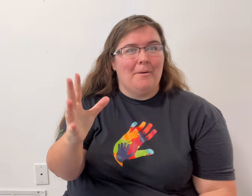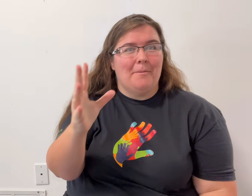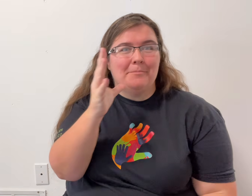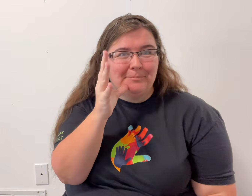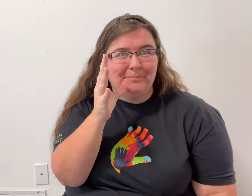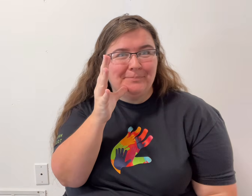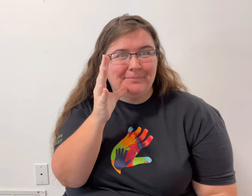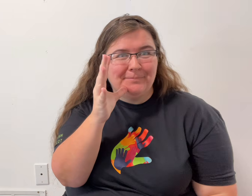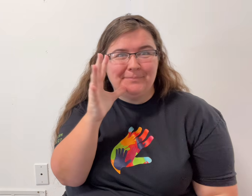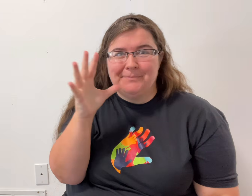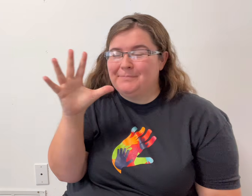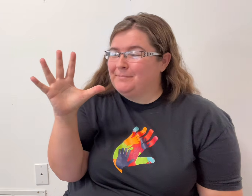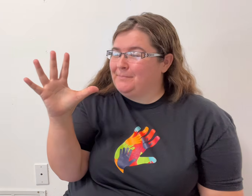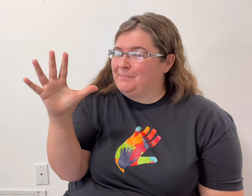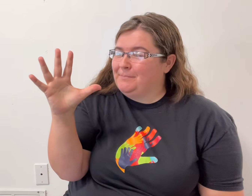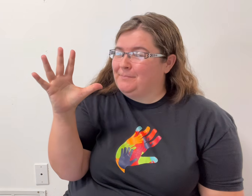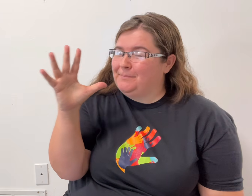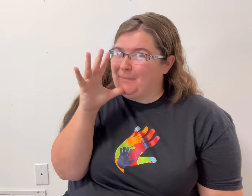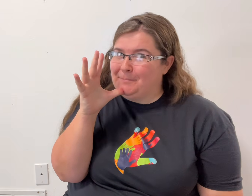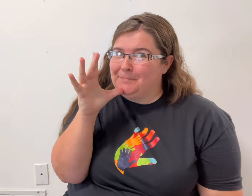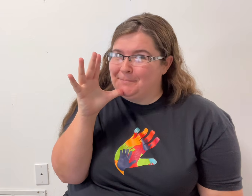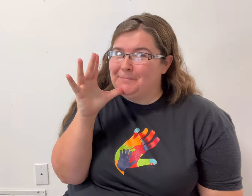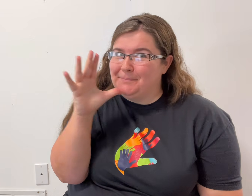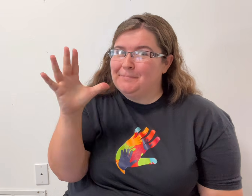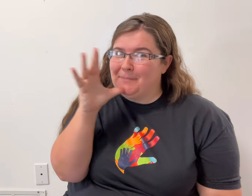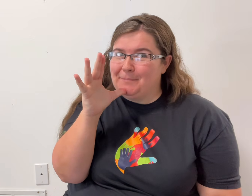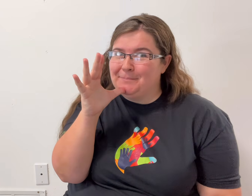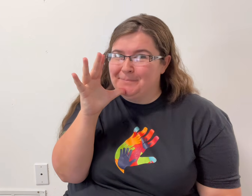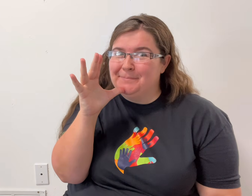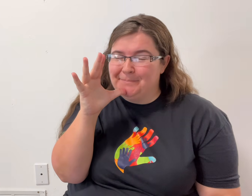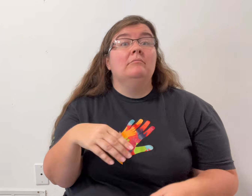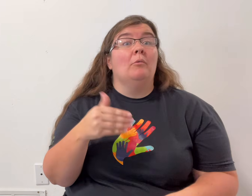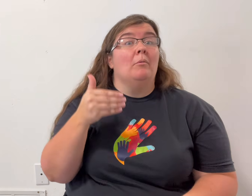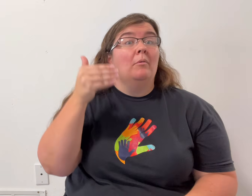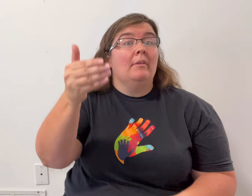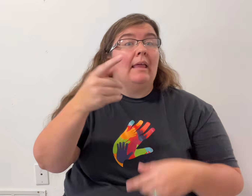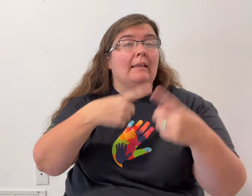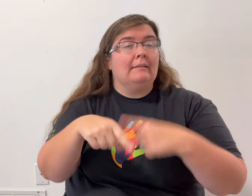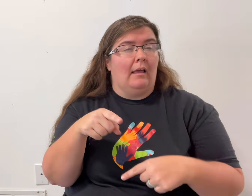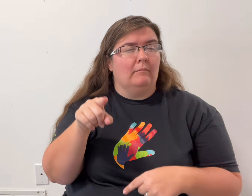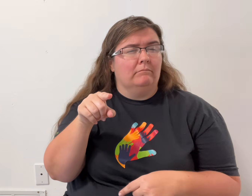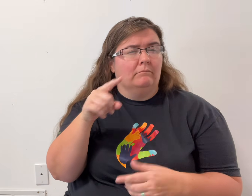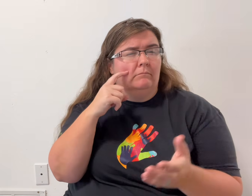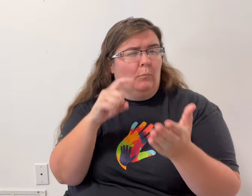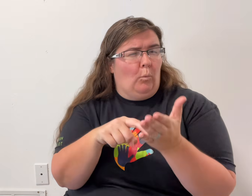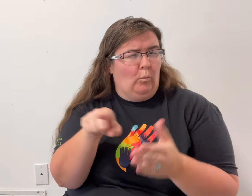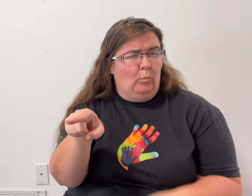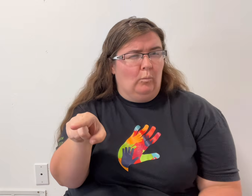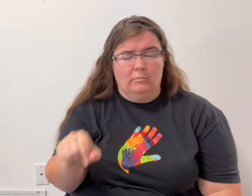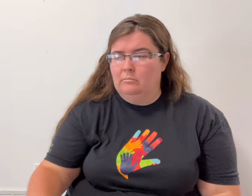MOM The next sign, take notice.